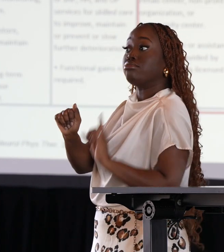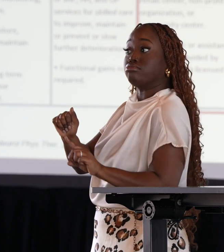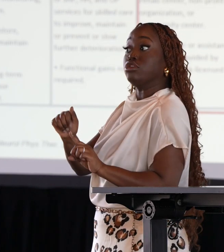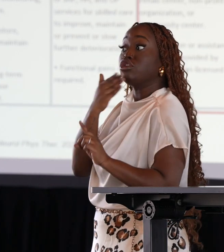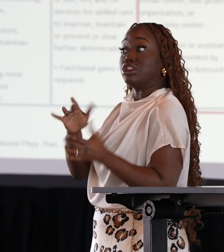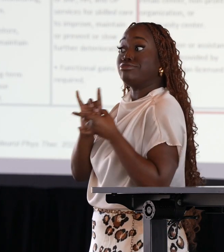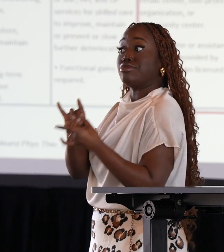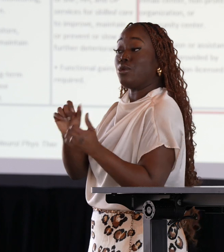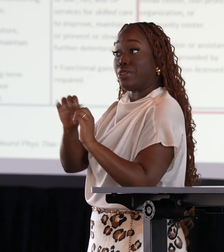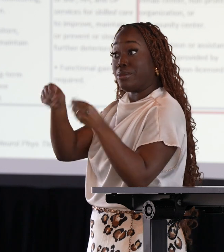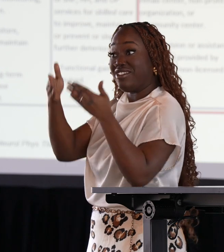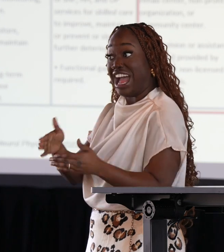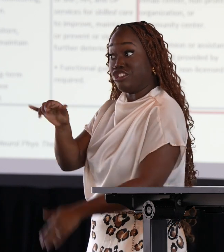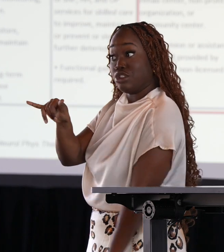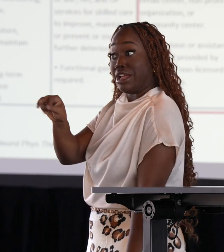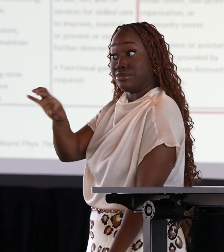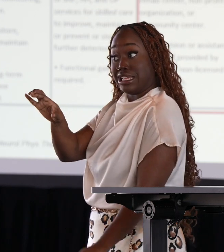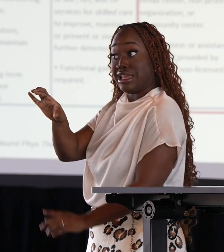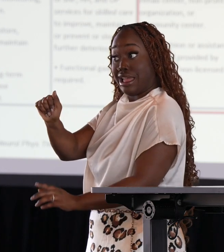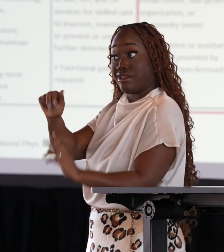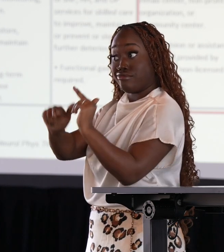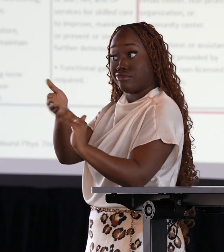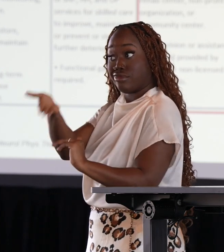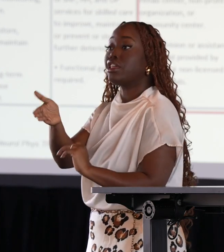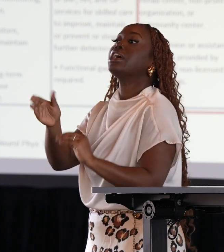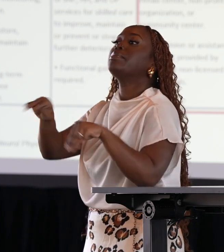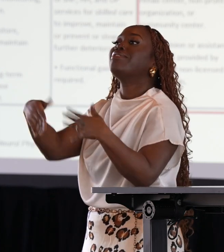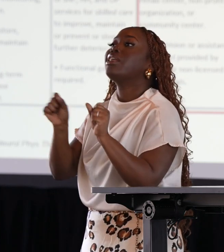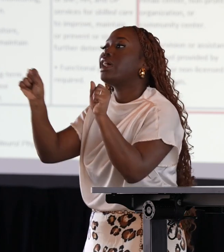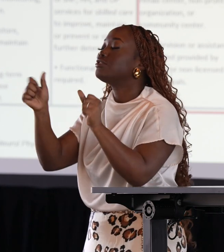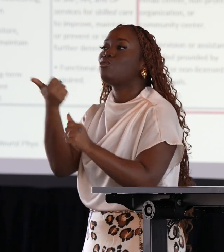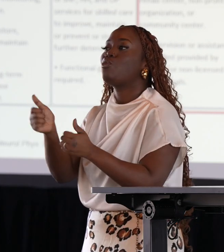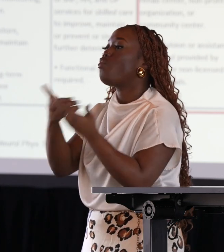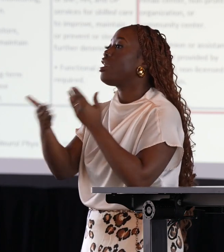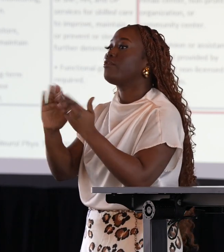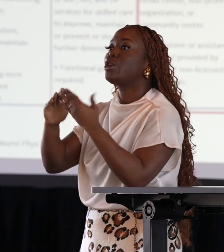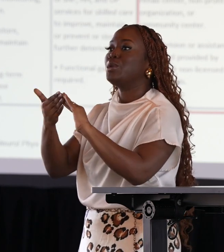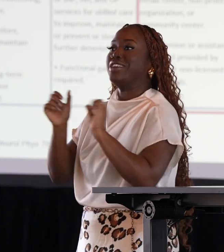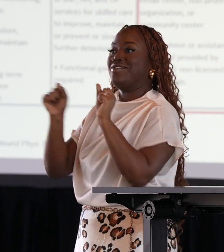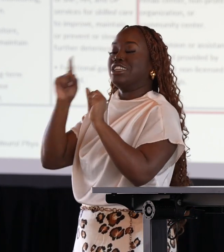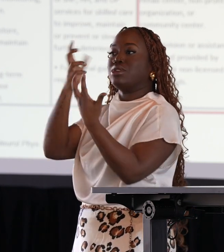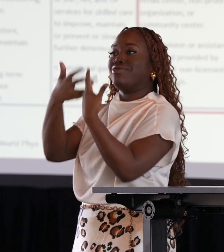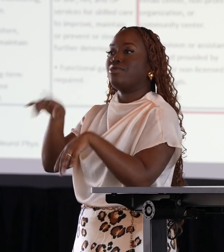with providers in the YMCA, getting people exercising whatever community fitness that works for them. Another great